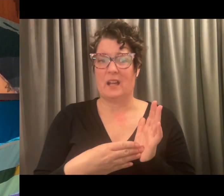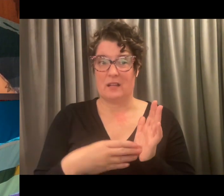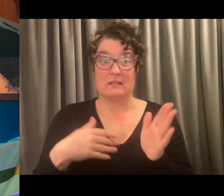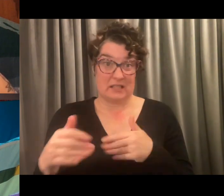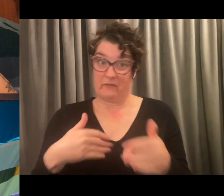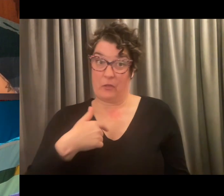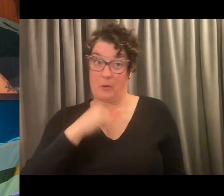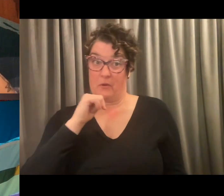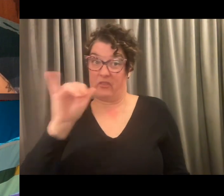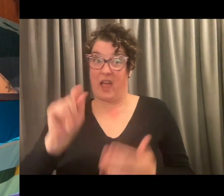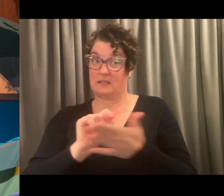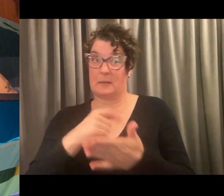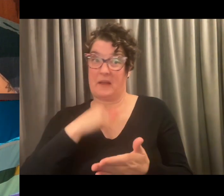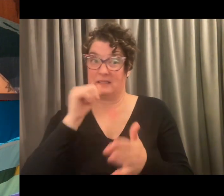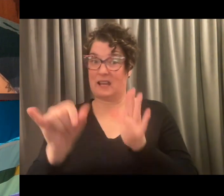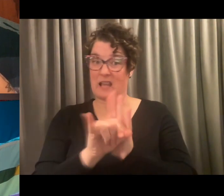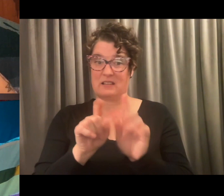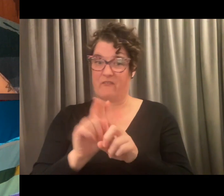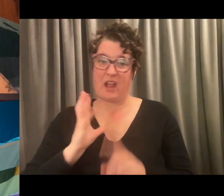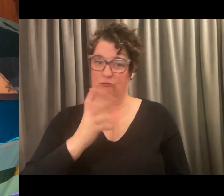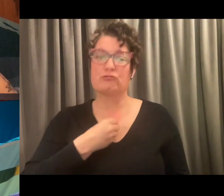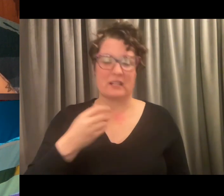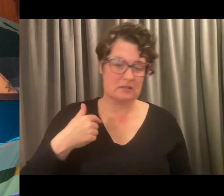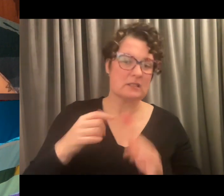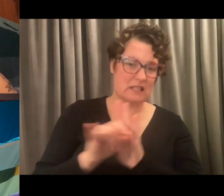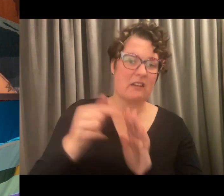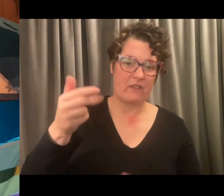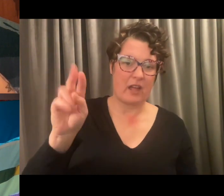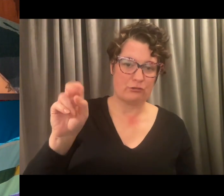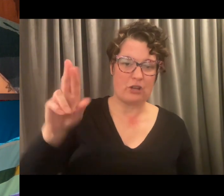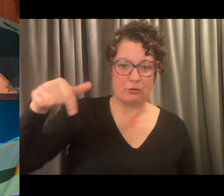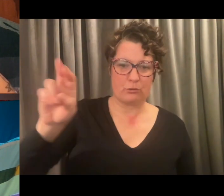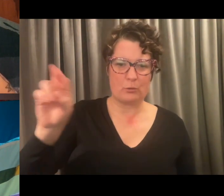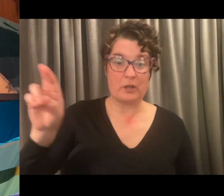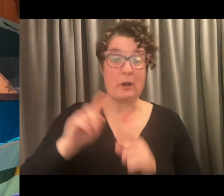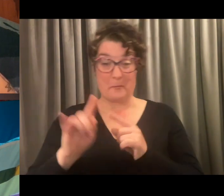But those were the favorite conversations. But, you know, I was threatened that they were gonna file a